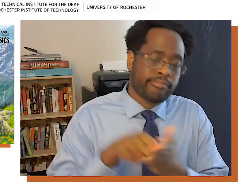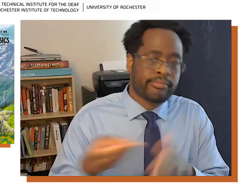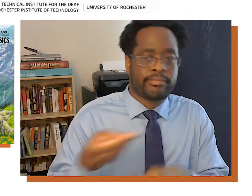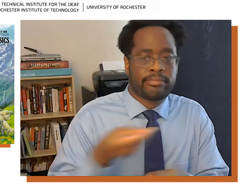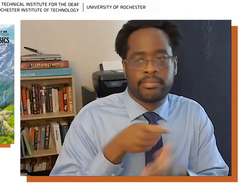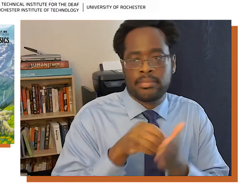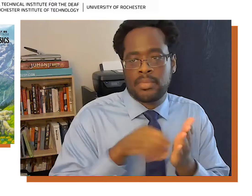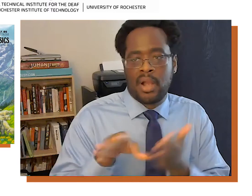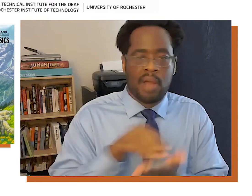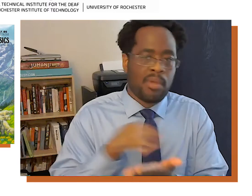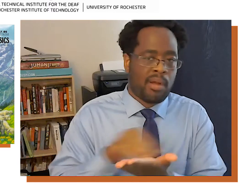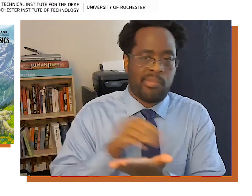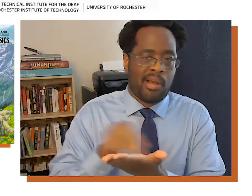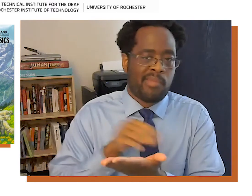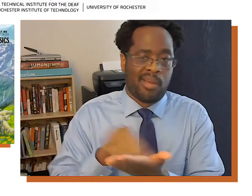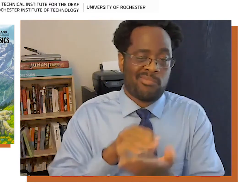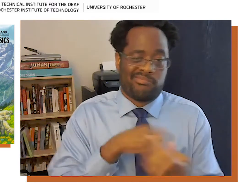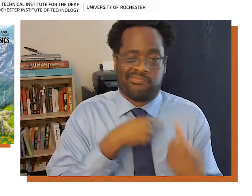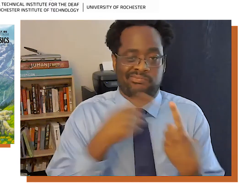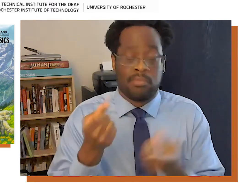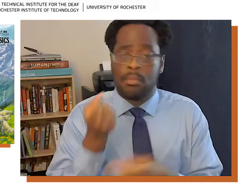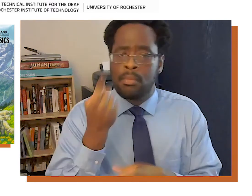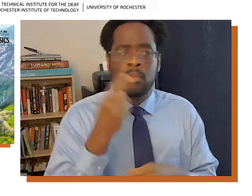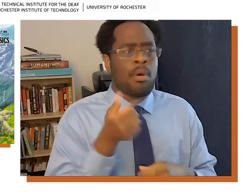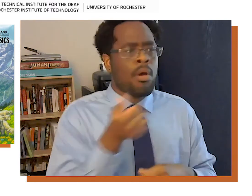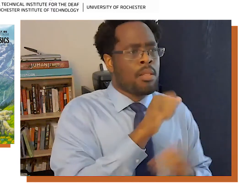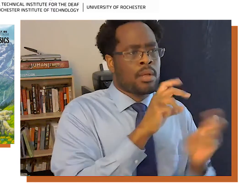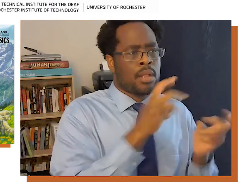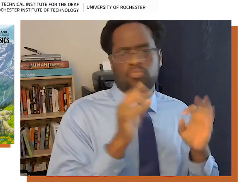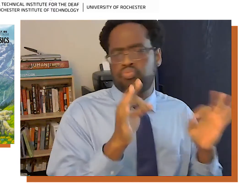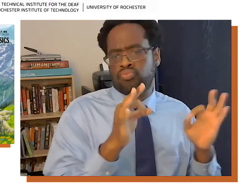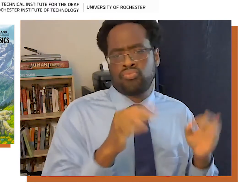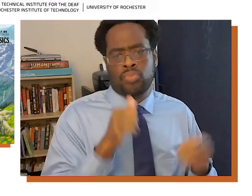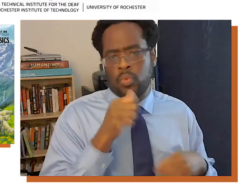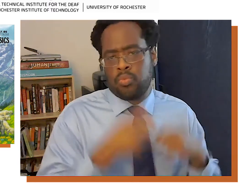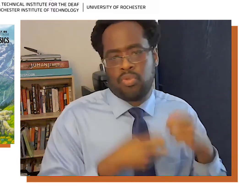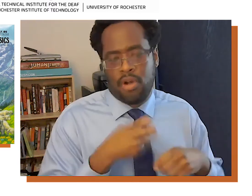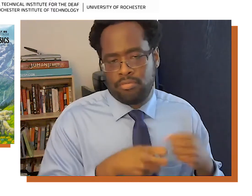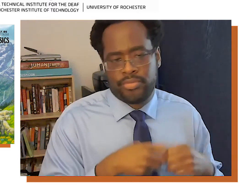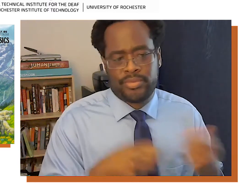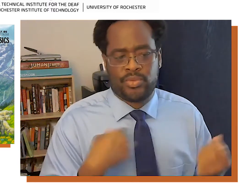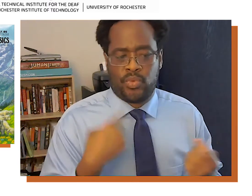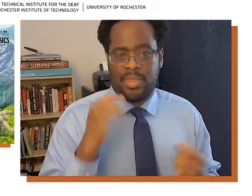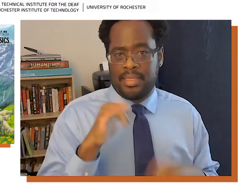At that point, my mom actually wrote the book report for me and turned it in, and after that point beyond,